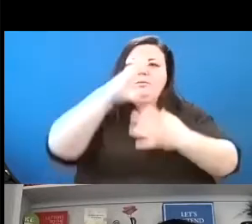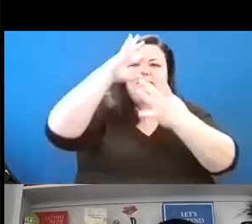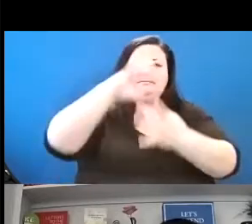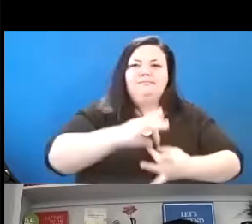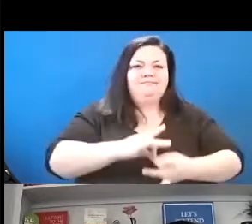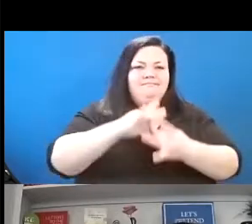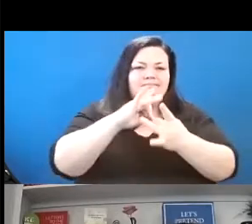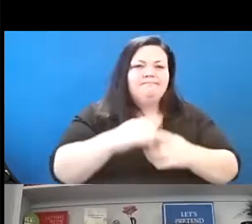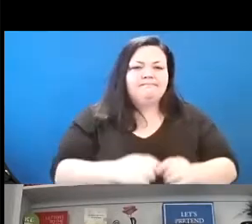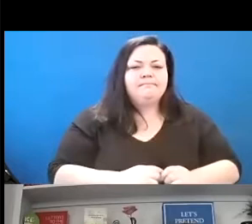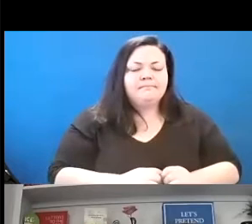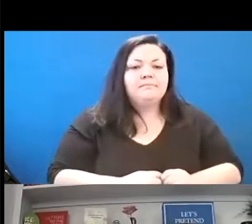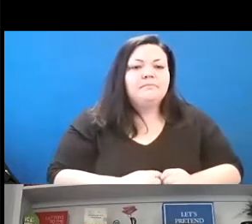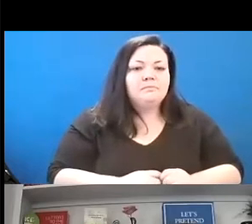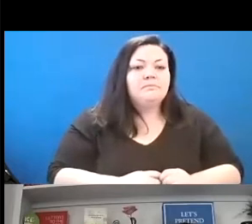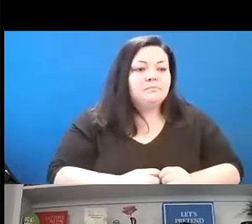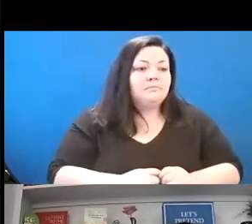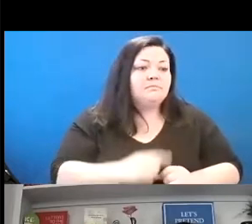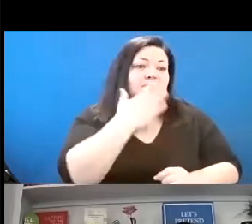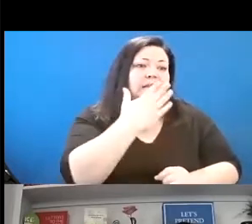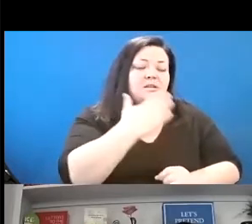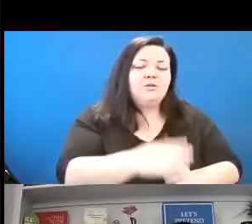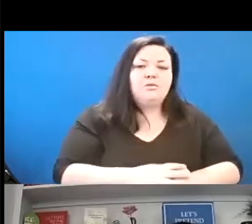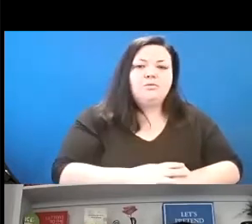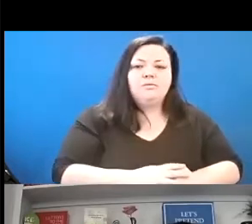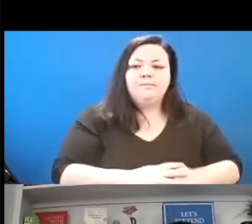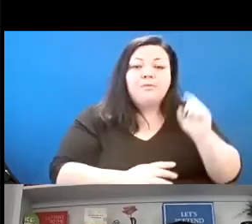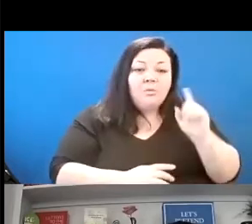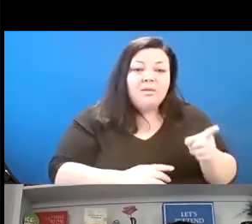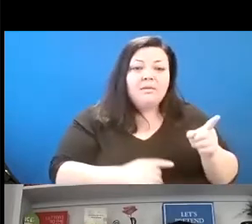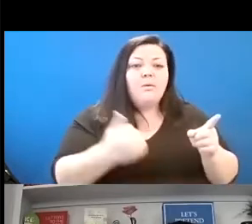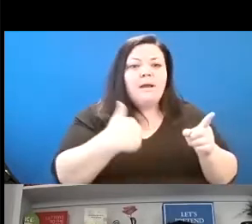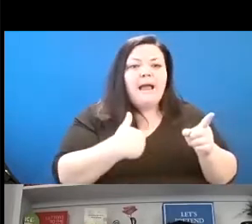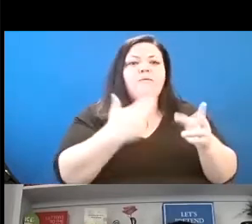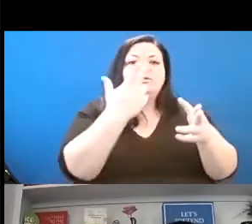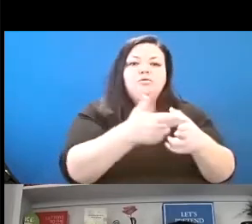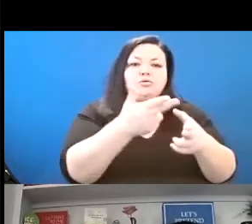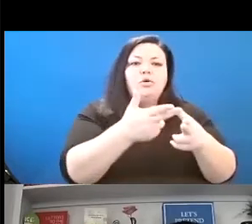thank you so much molly so what we have here is what's considered classic classic